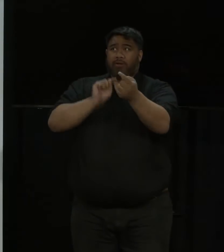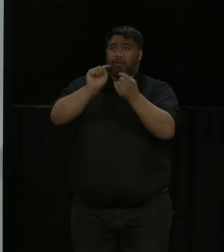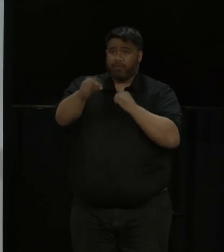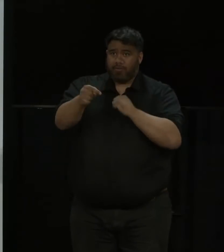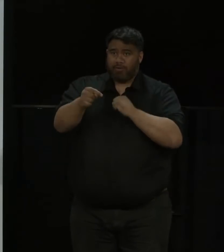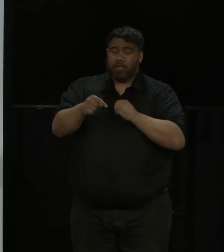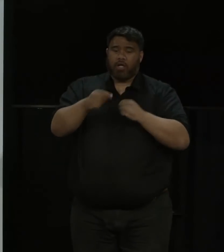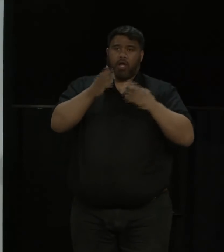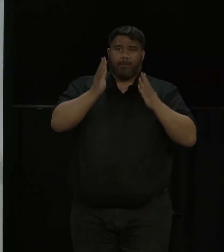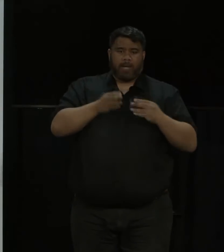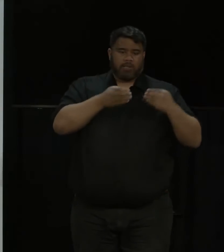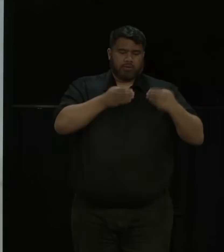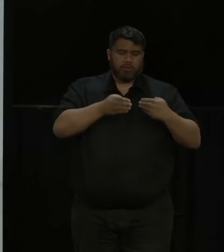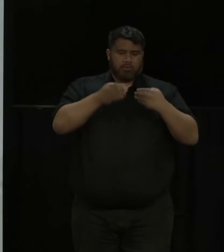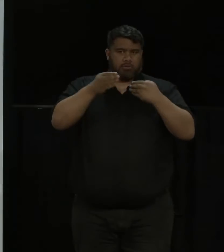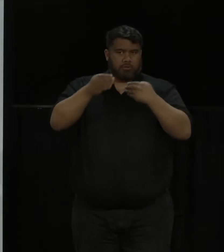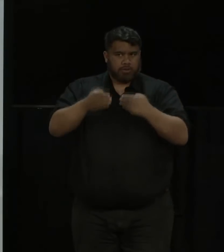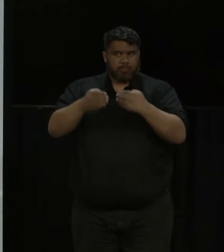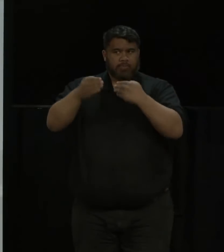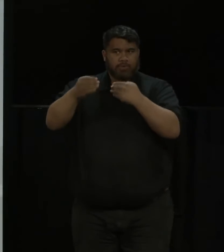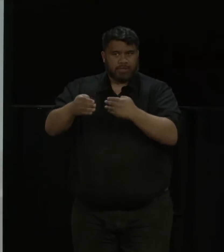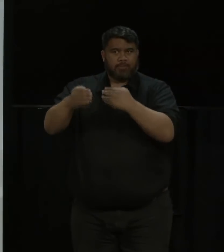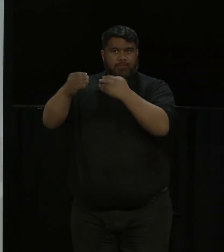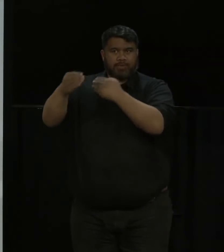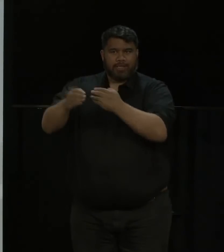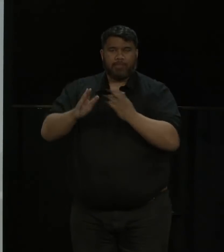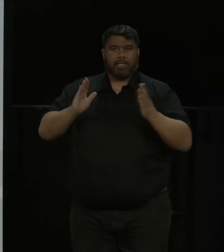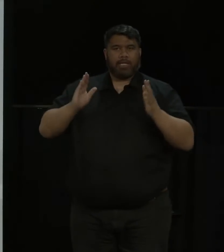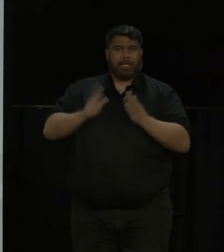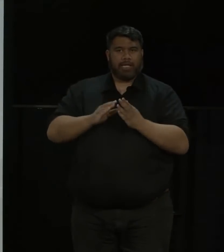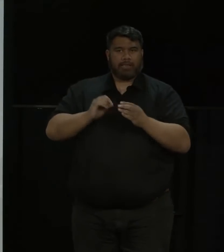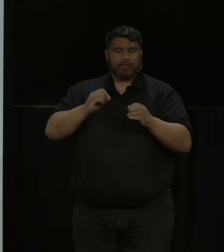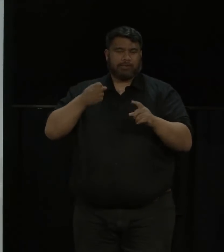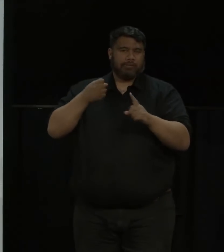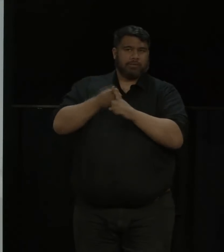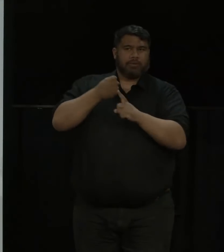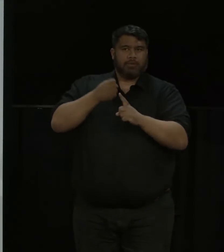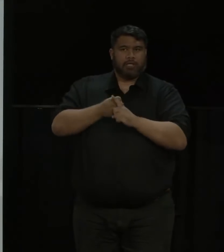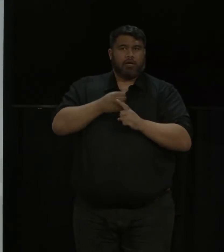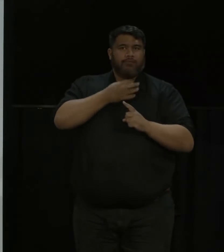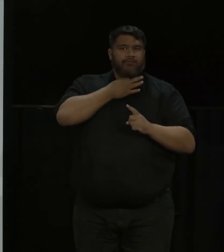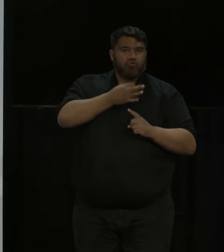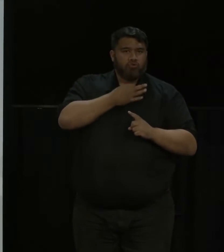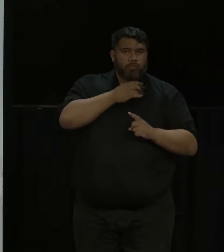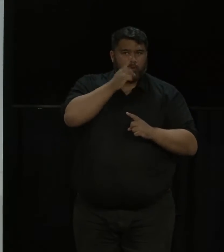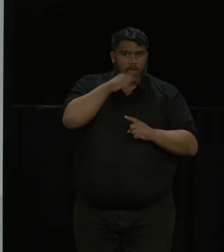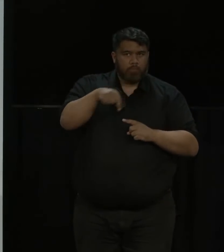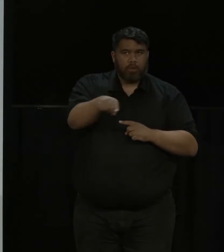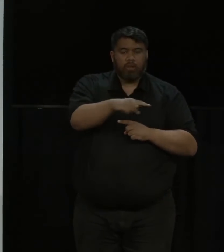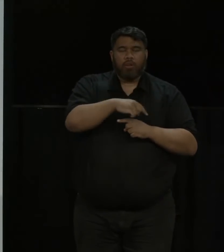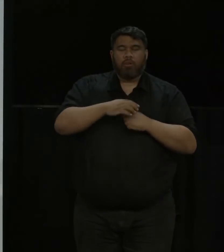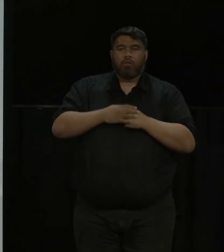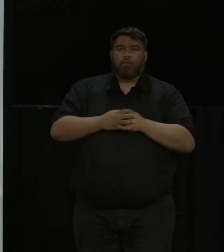the safest approach to ensure that risk is carefully managed and it reduces the potential impacts on vulnerable